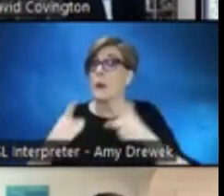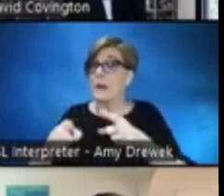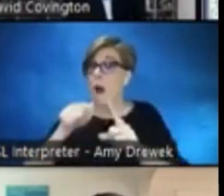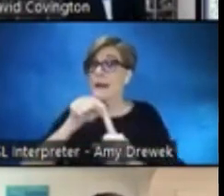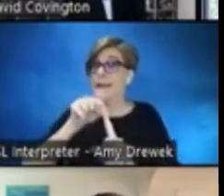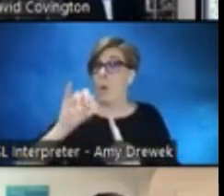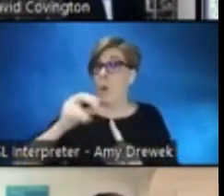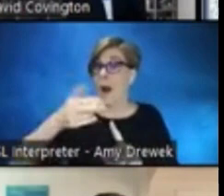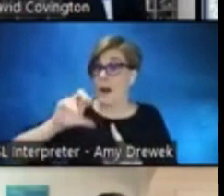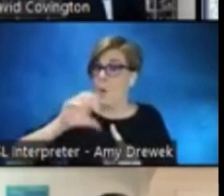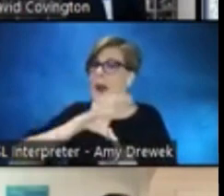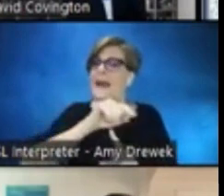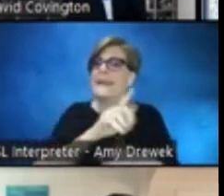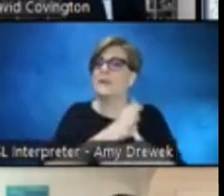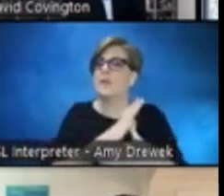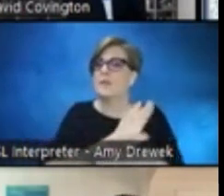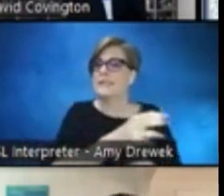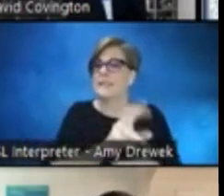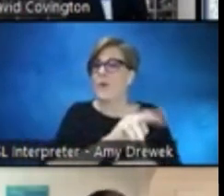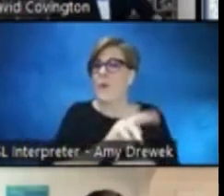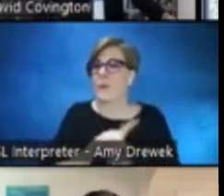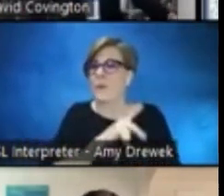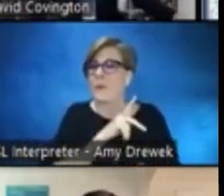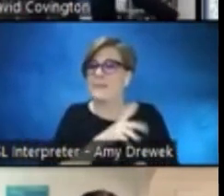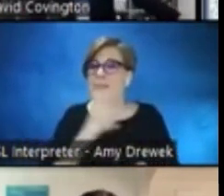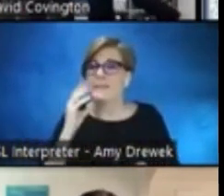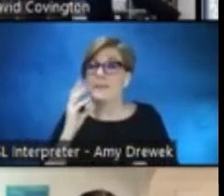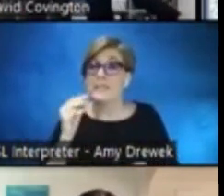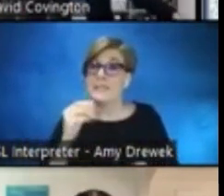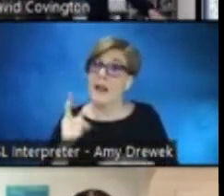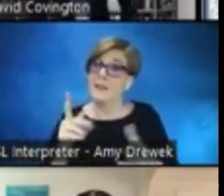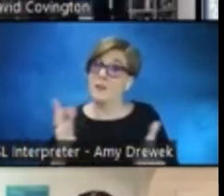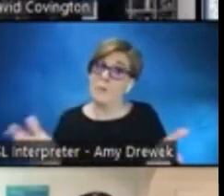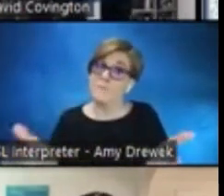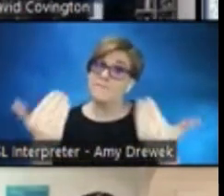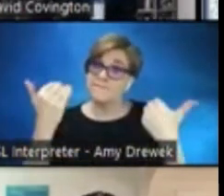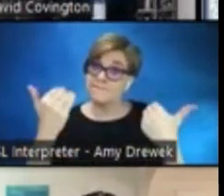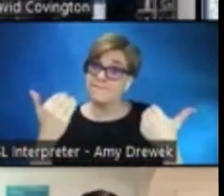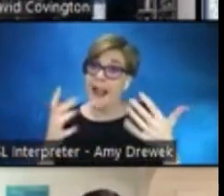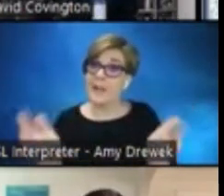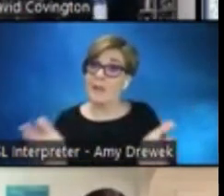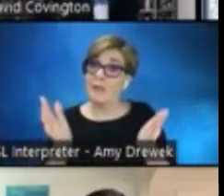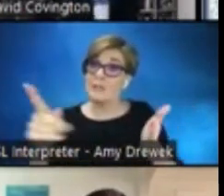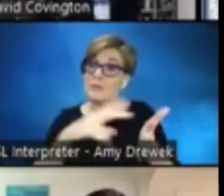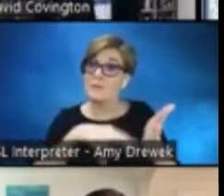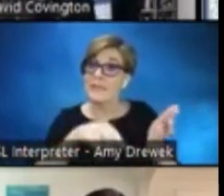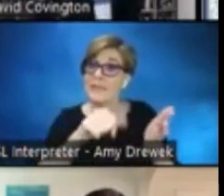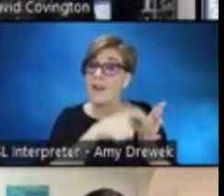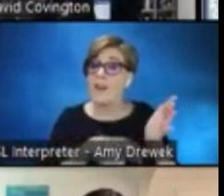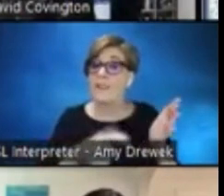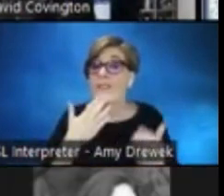THE ARTICLE. THANKS, DAVID. GREAT. THANK YOU SO MUCH.